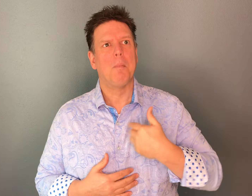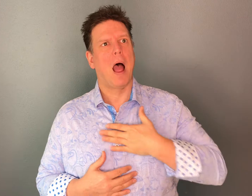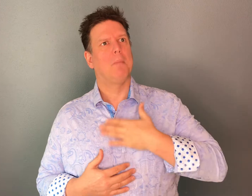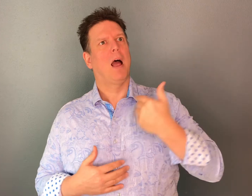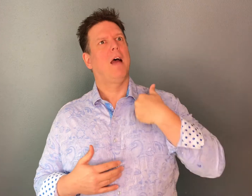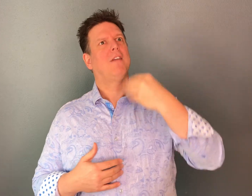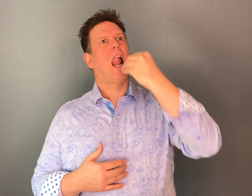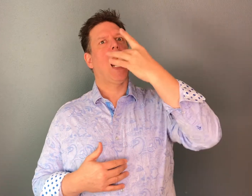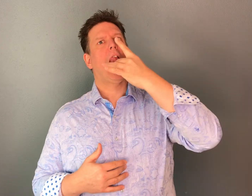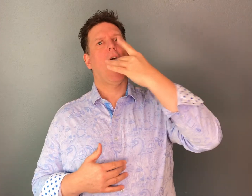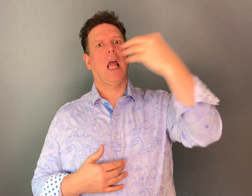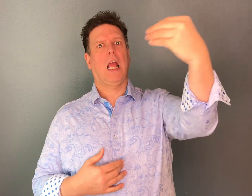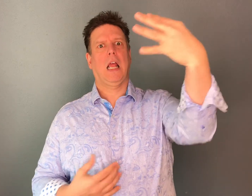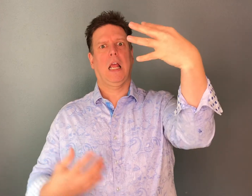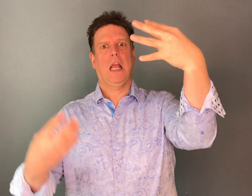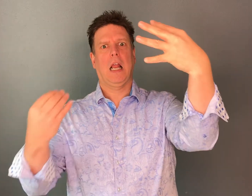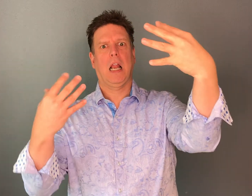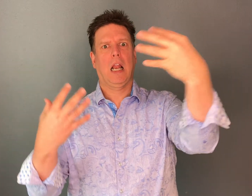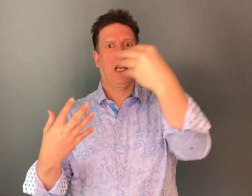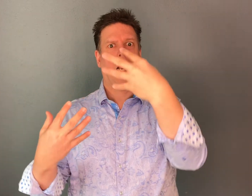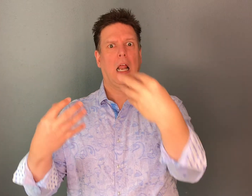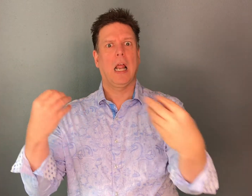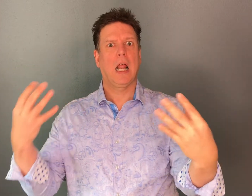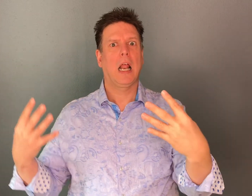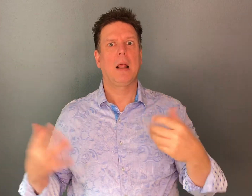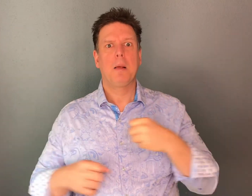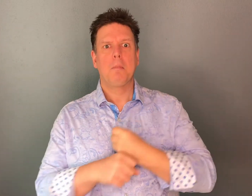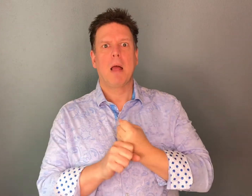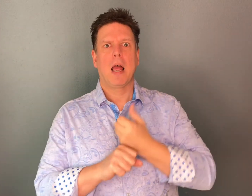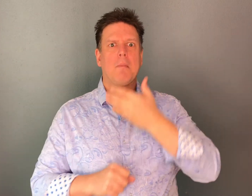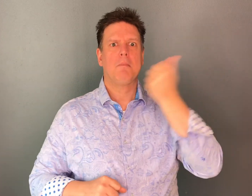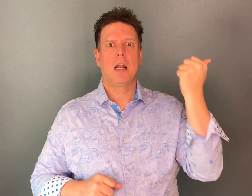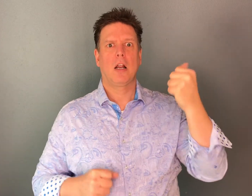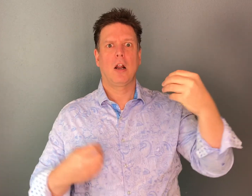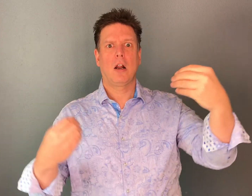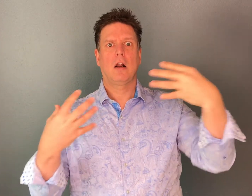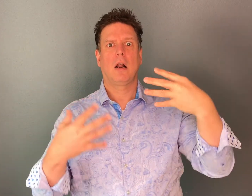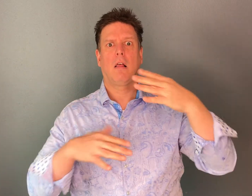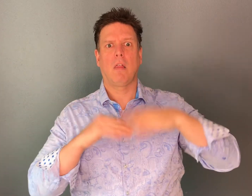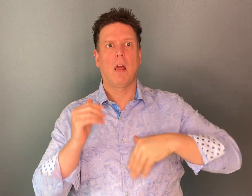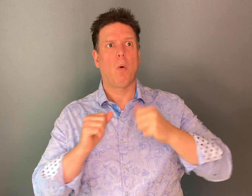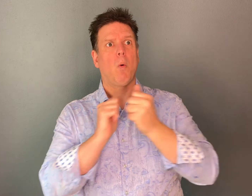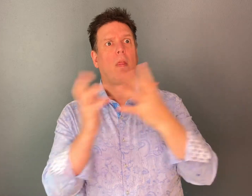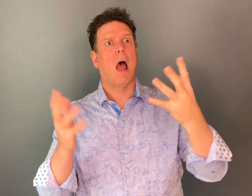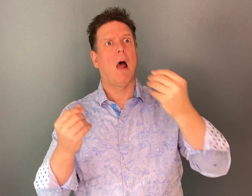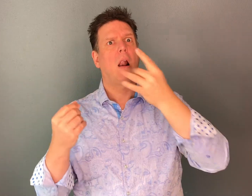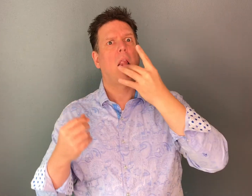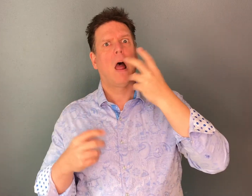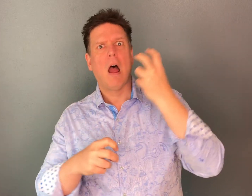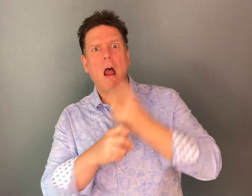I'm happy to have the lighting in this room that makes everything so much